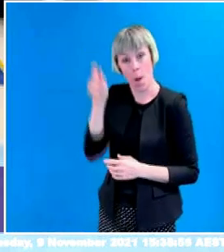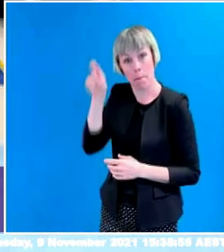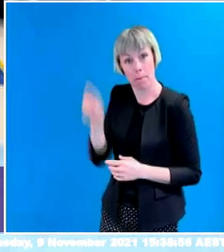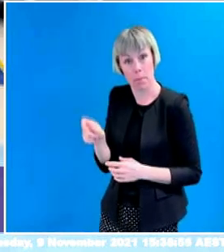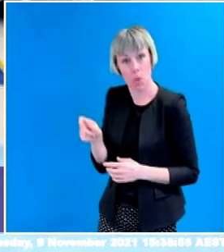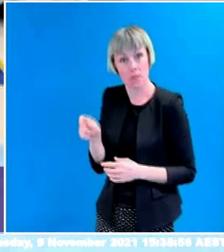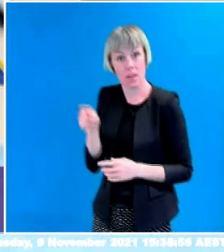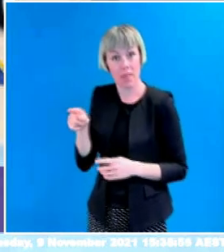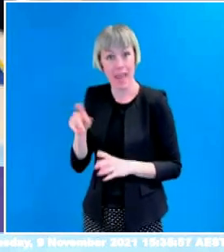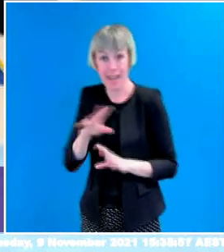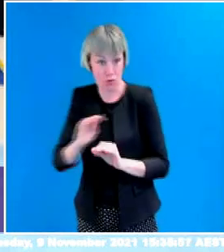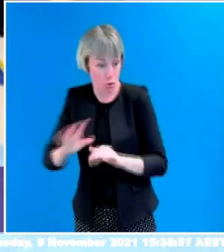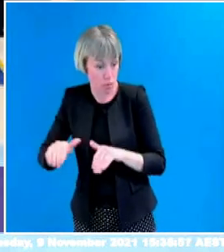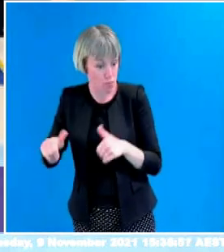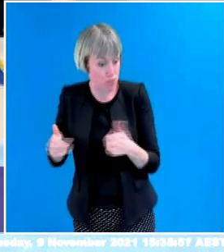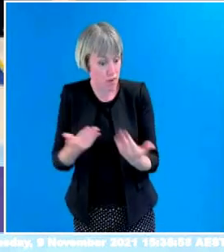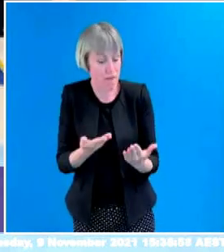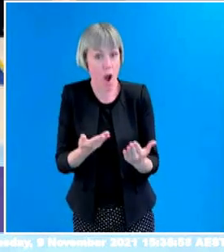provided for that access as well.